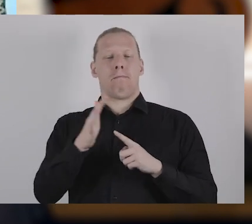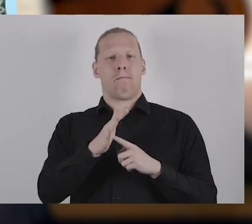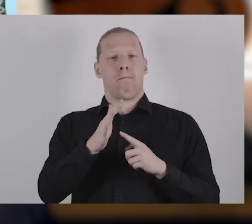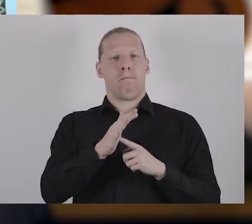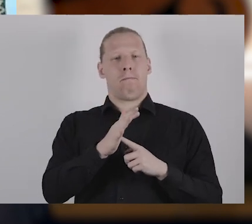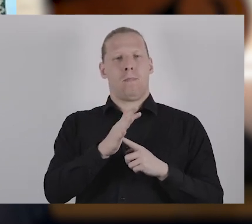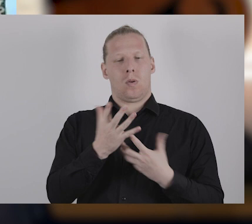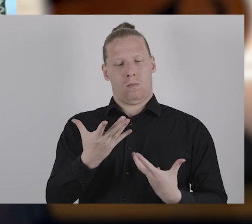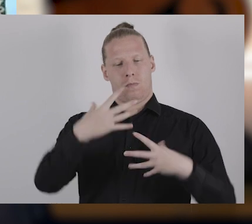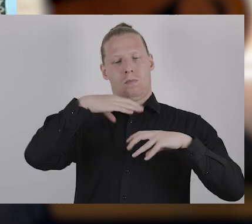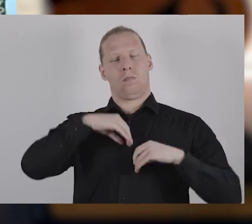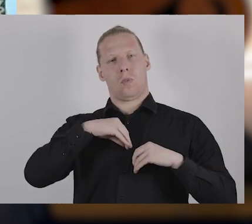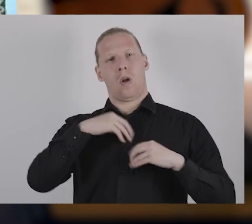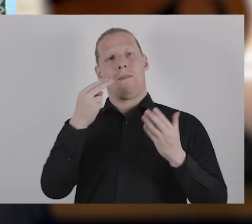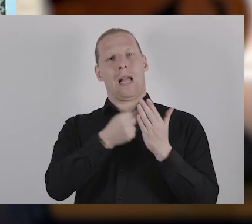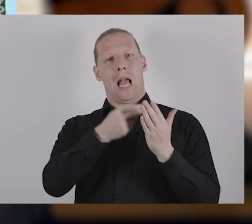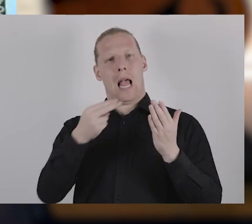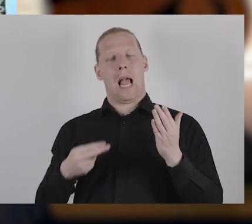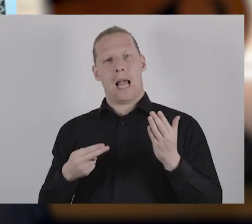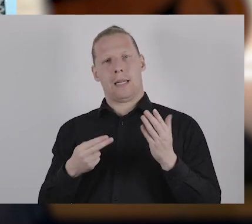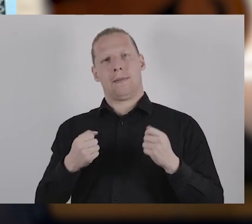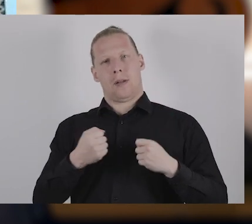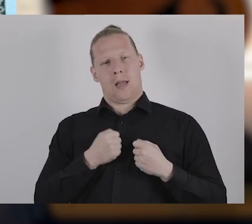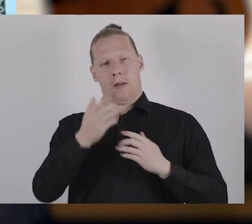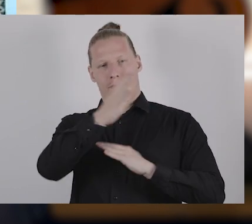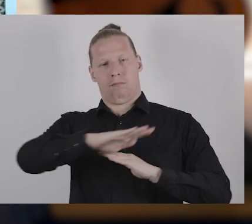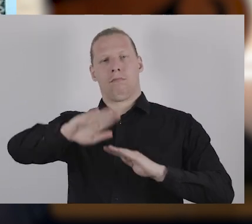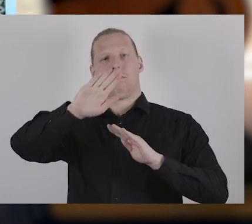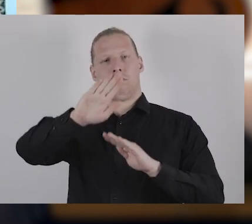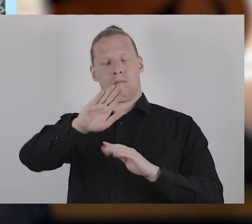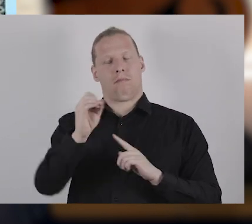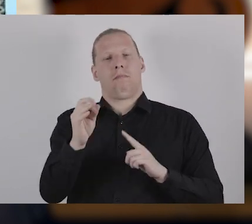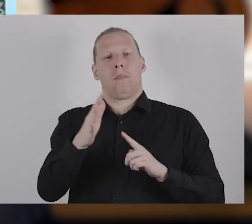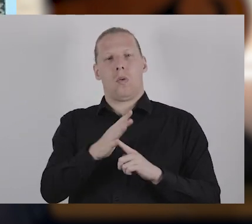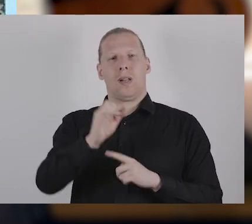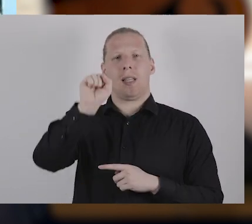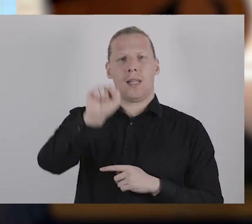of ngā toi Māori to the very identity — the heart and soul — of our nation.